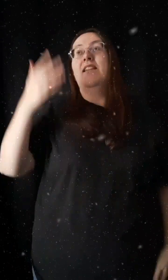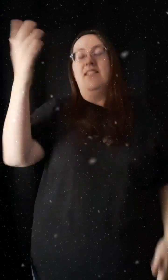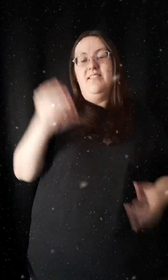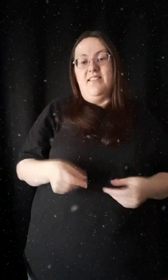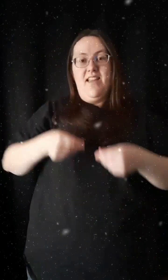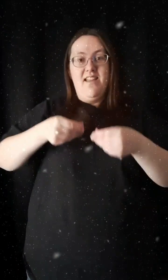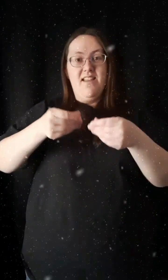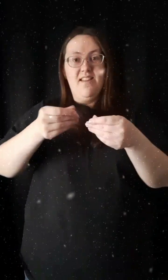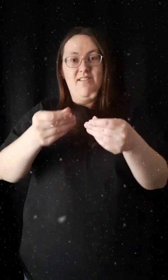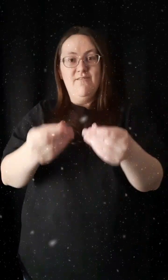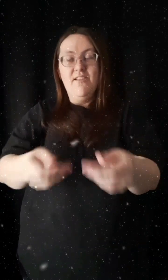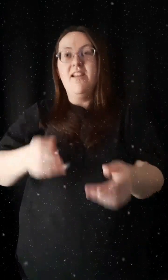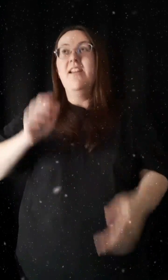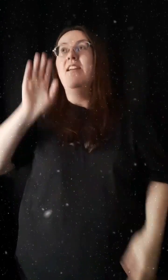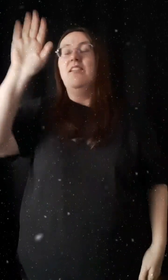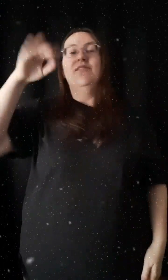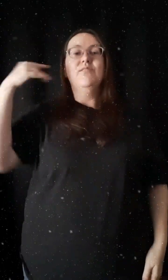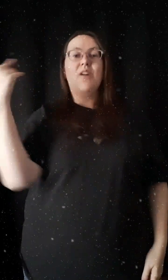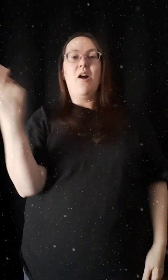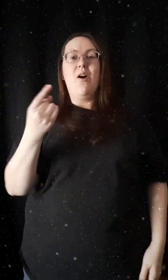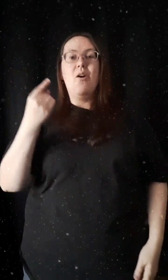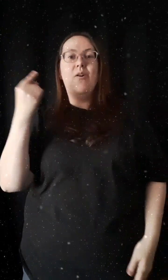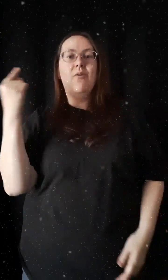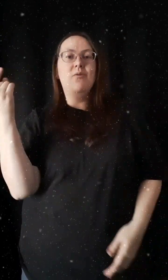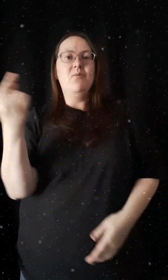He gave His only son